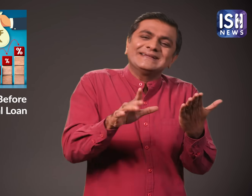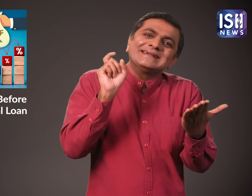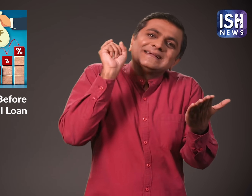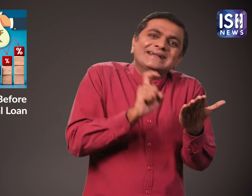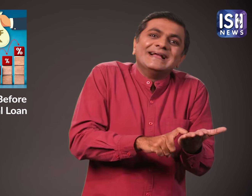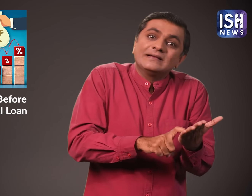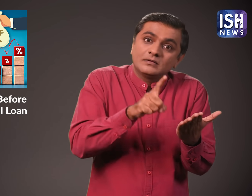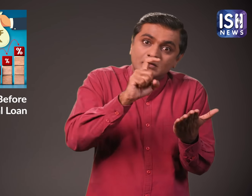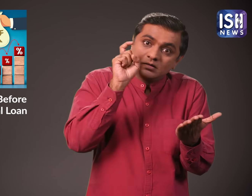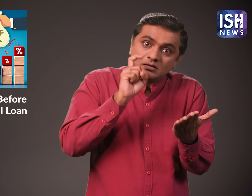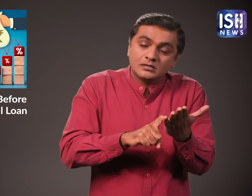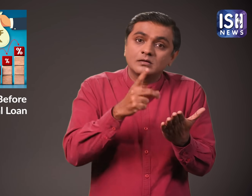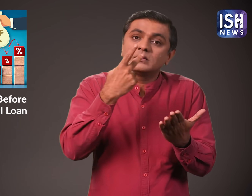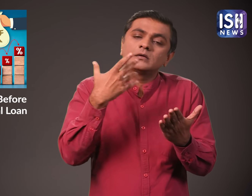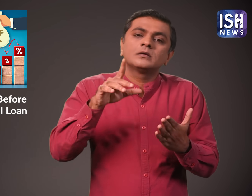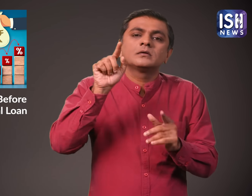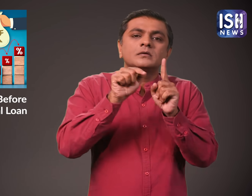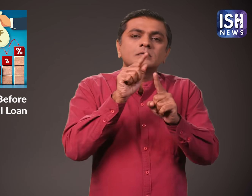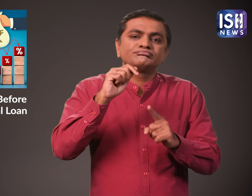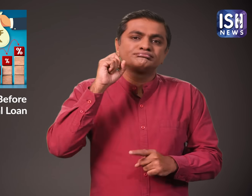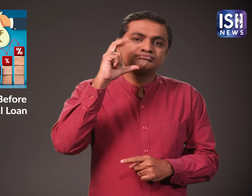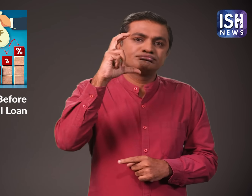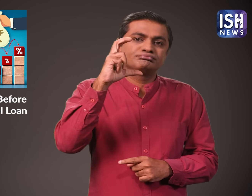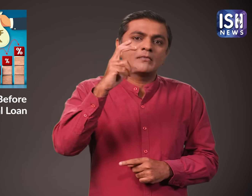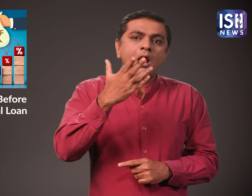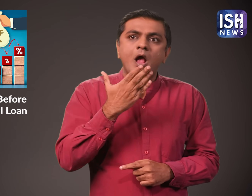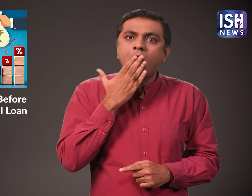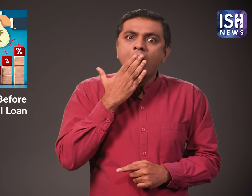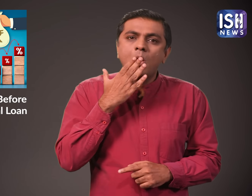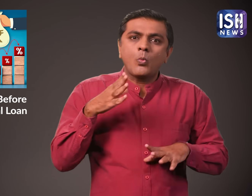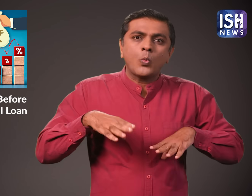Don’t click on it out of excitement, you might end up paying higher percentage and suffer losses.